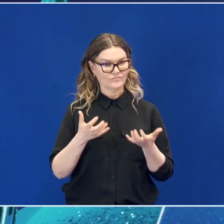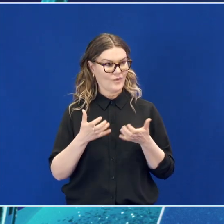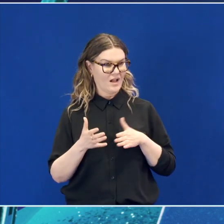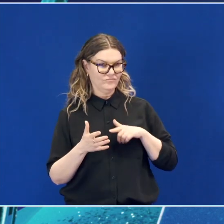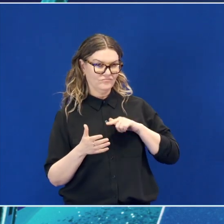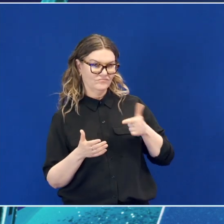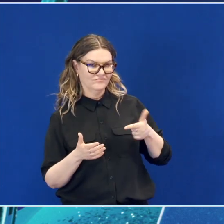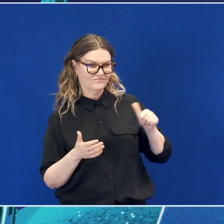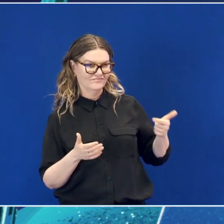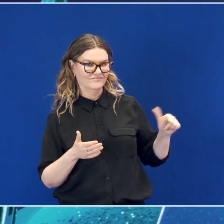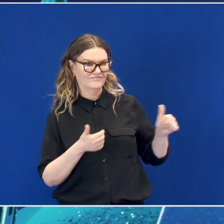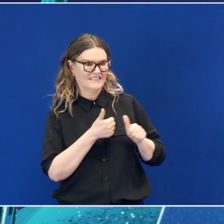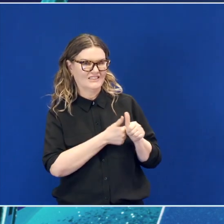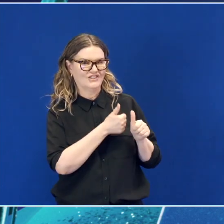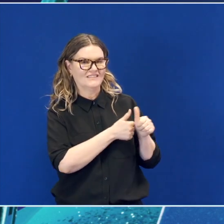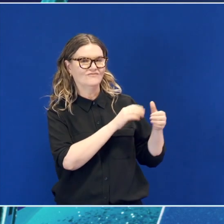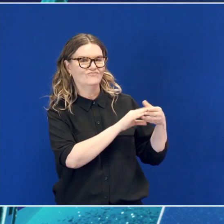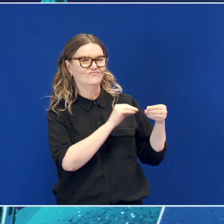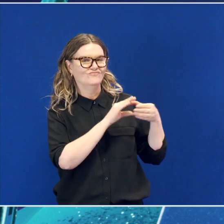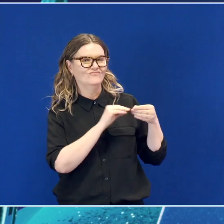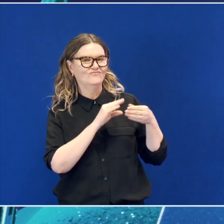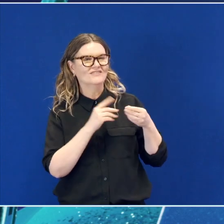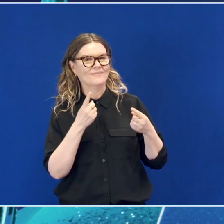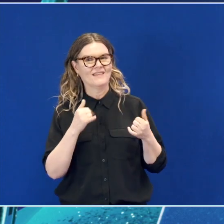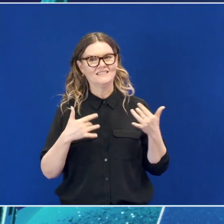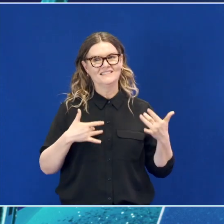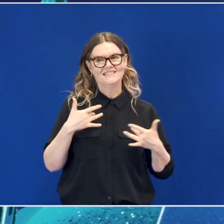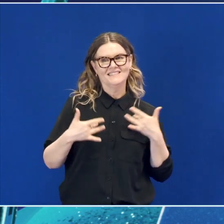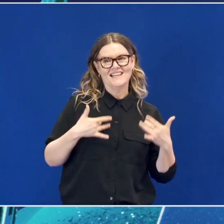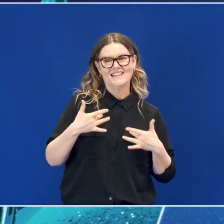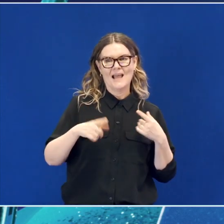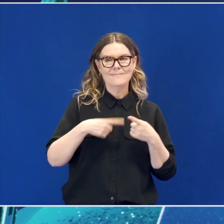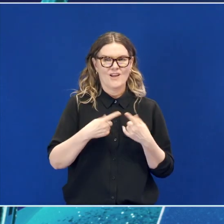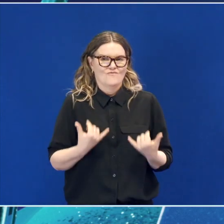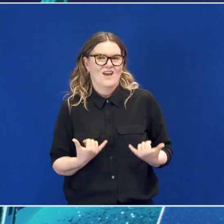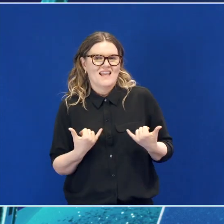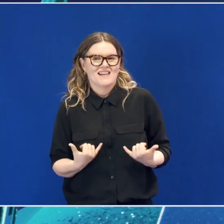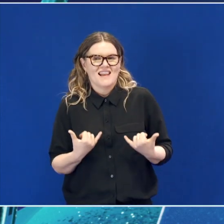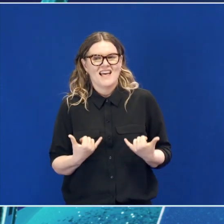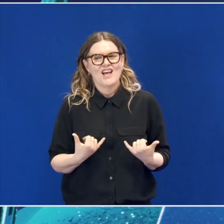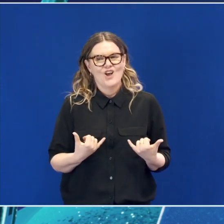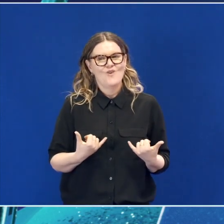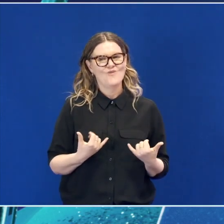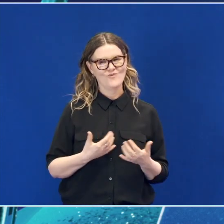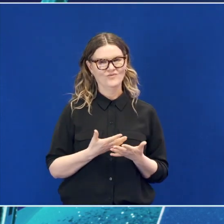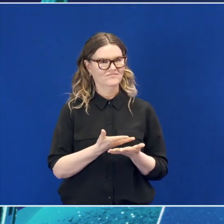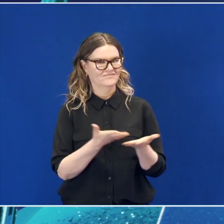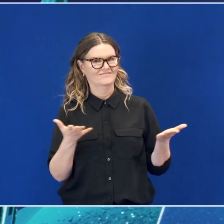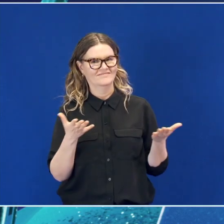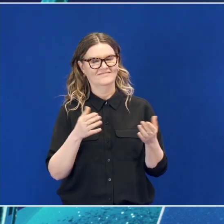or something that you would like to encourage our audience to investigate further. Navin, why don't you kick us off on this one? Yeah, I think there's only one thing,